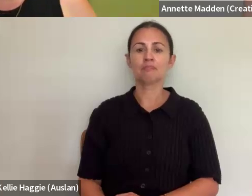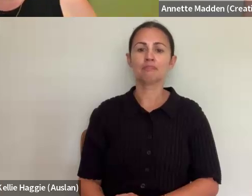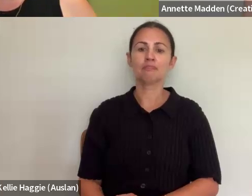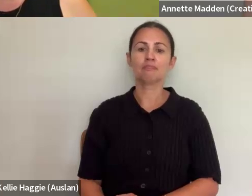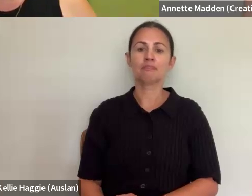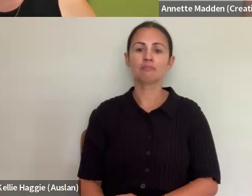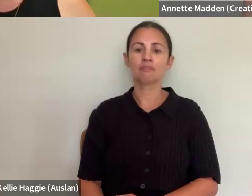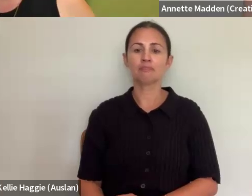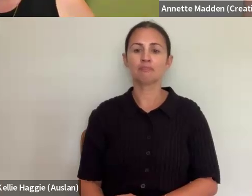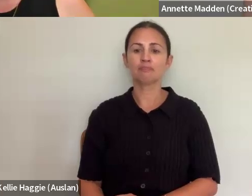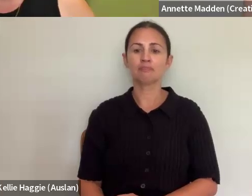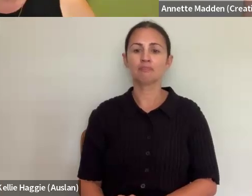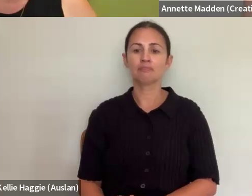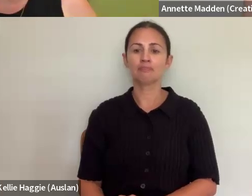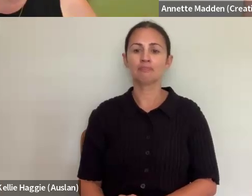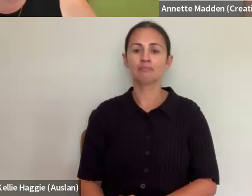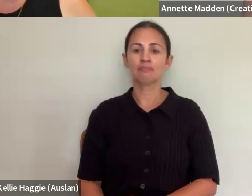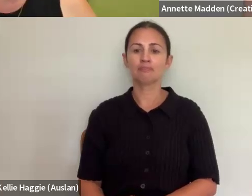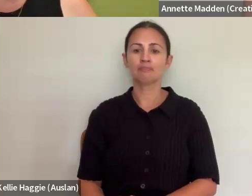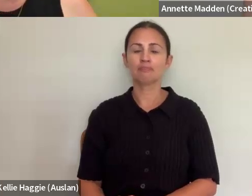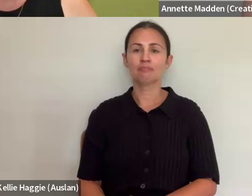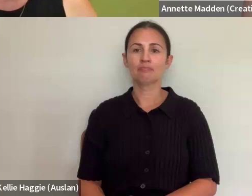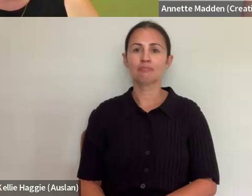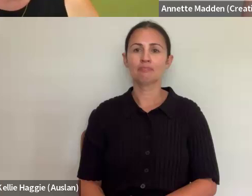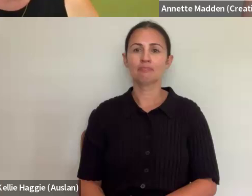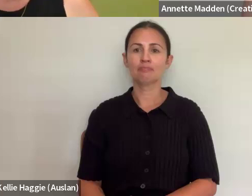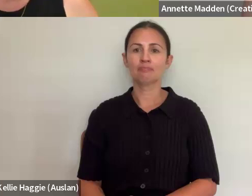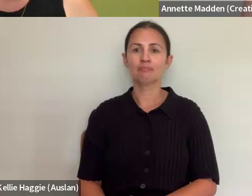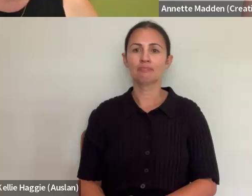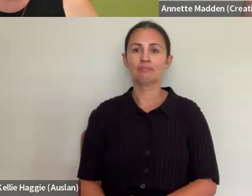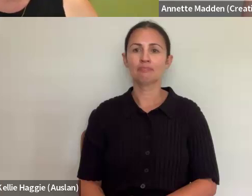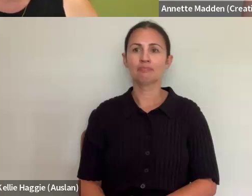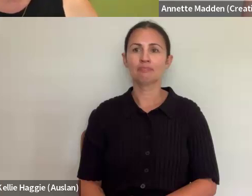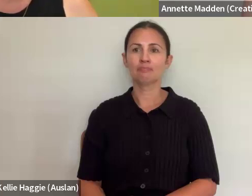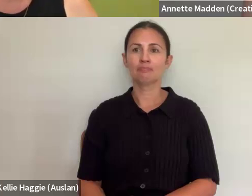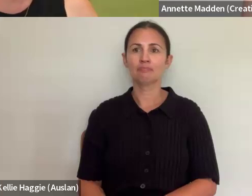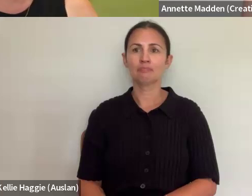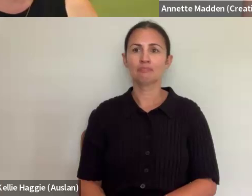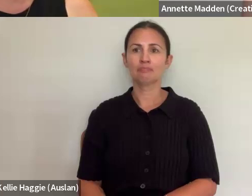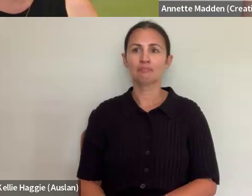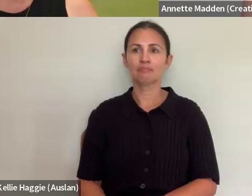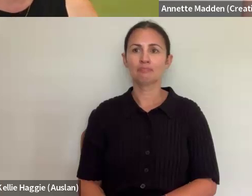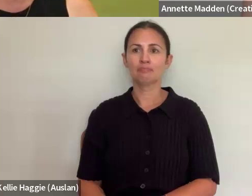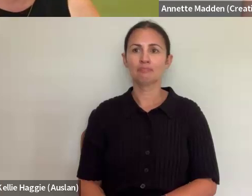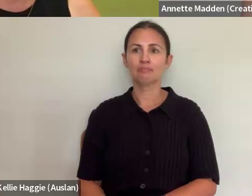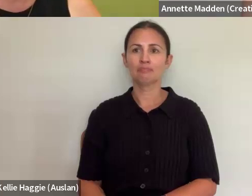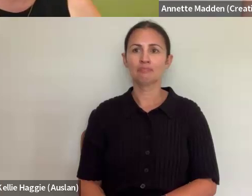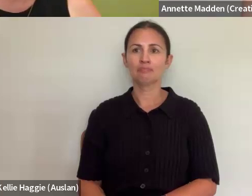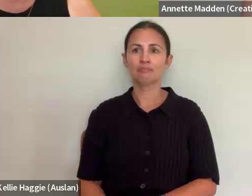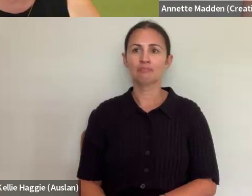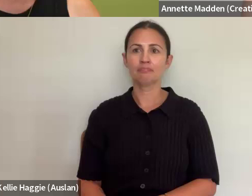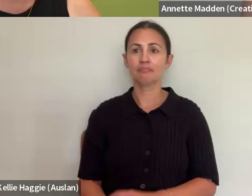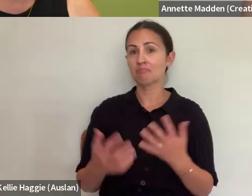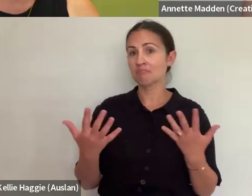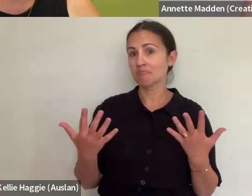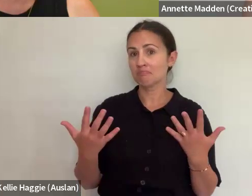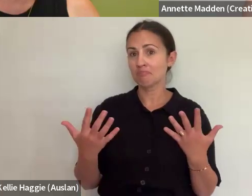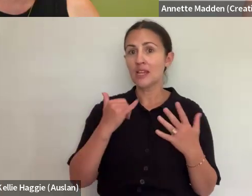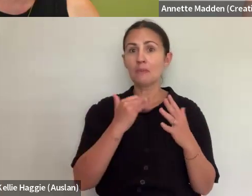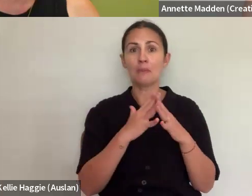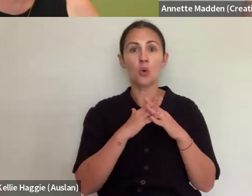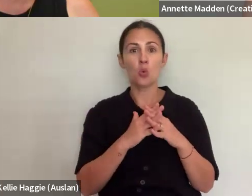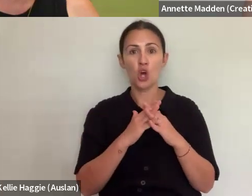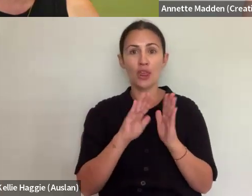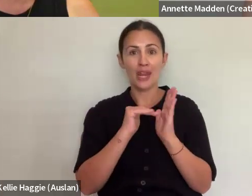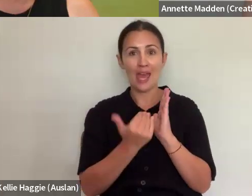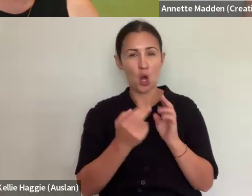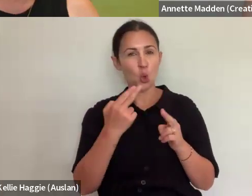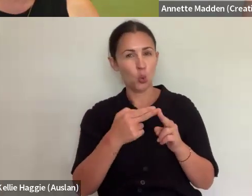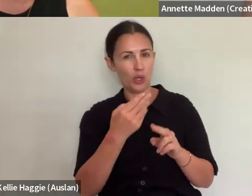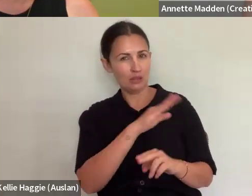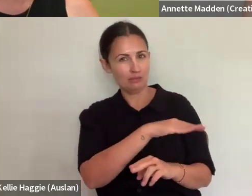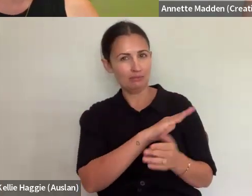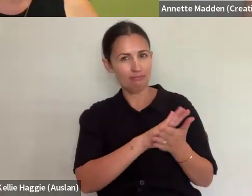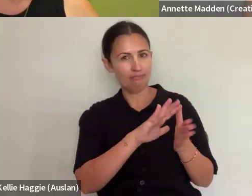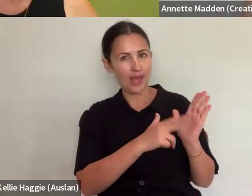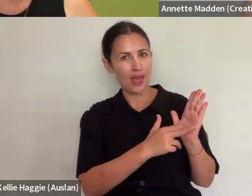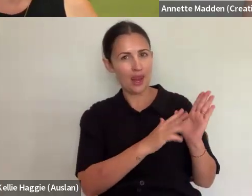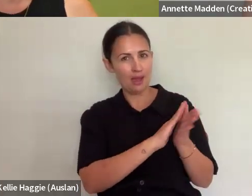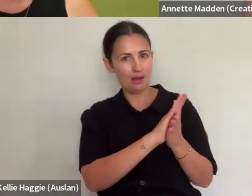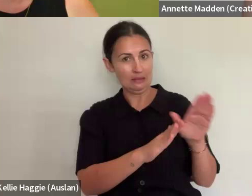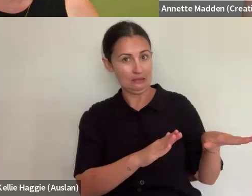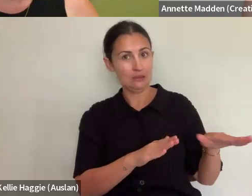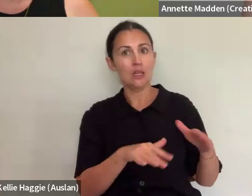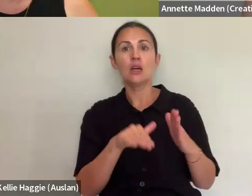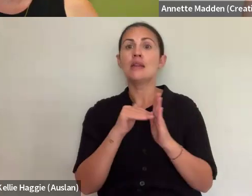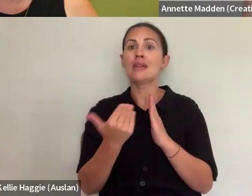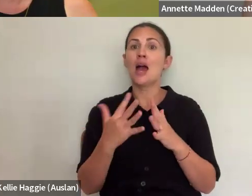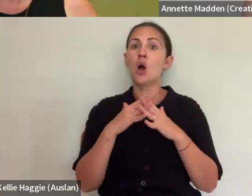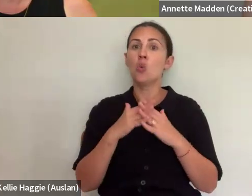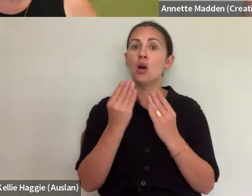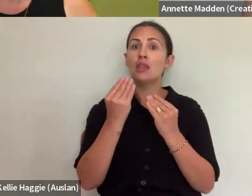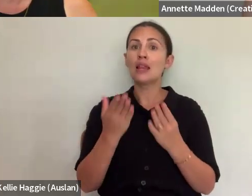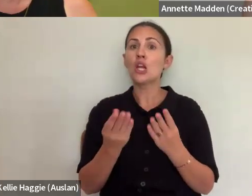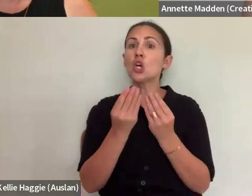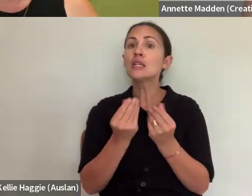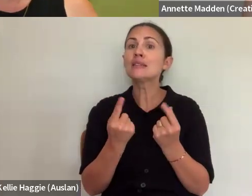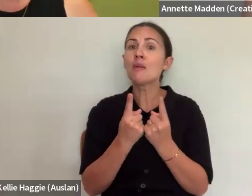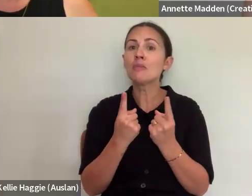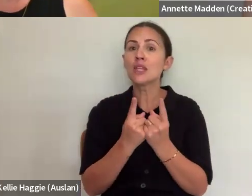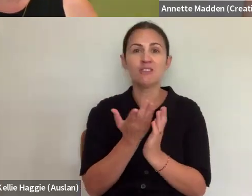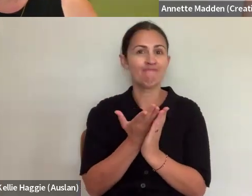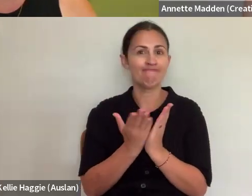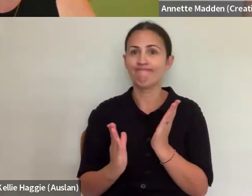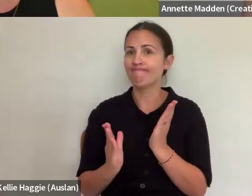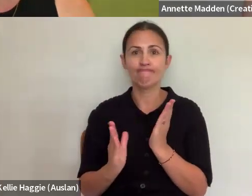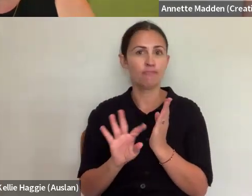picture of where things are at.